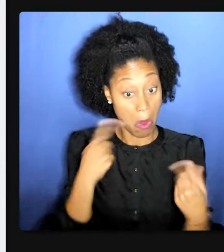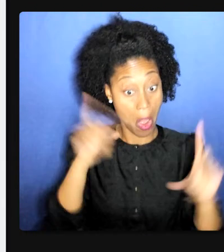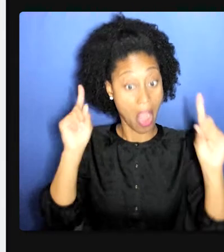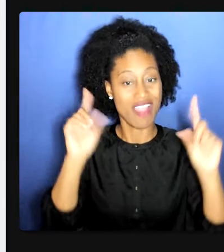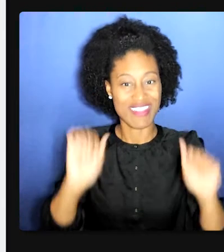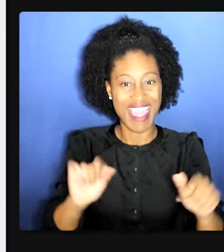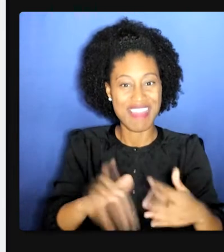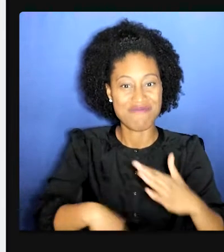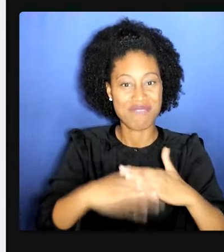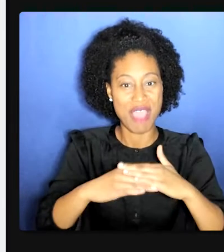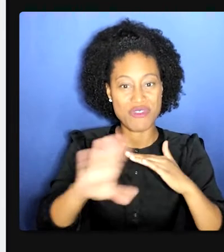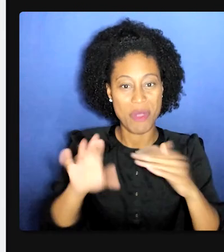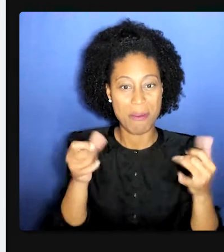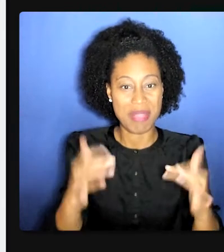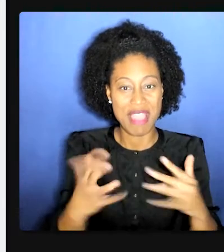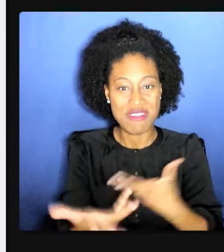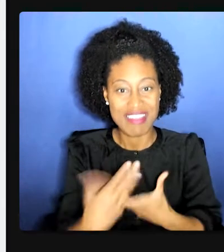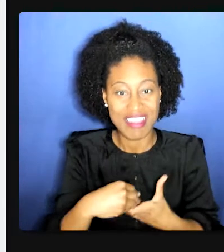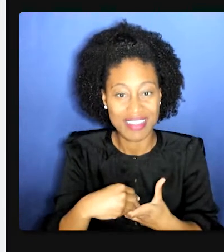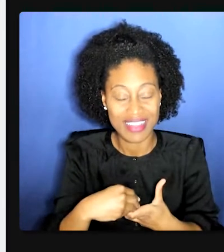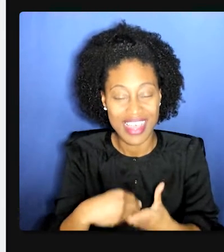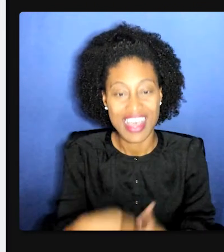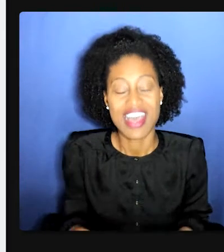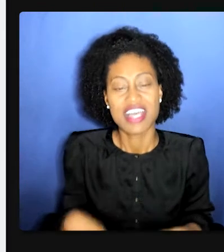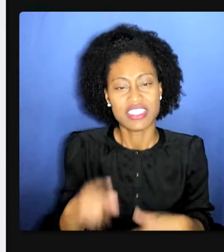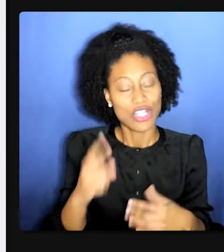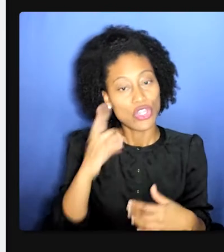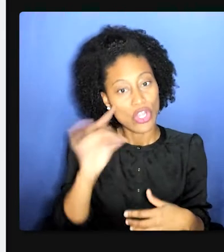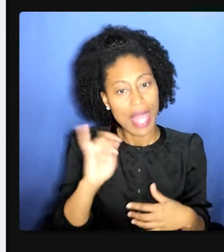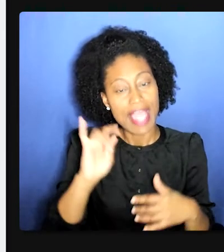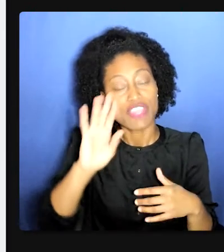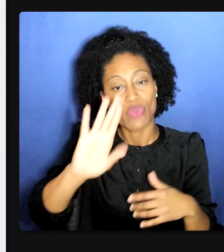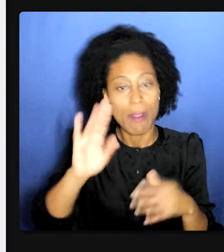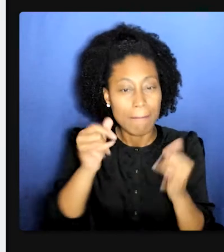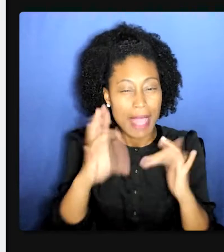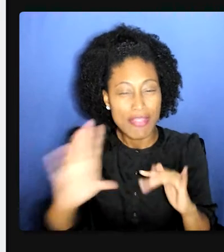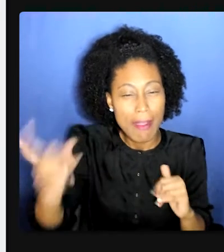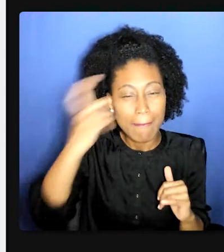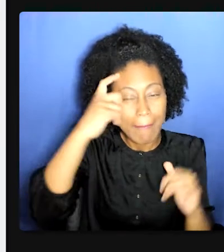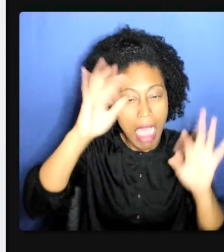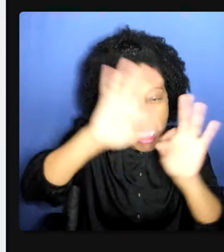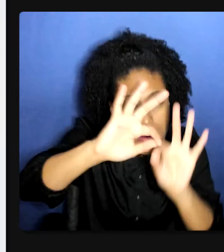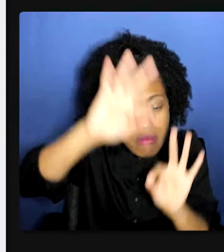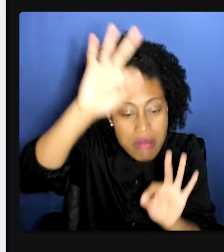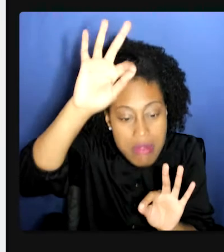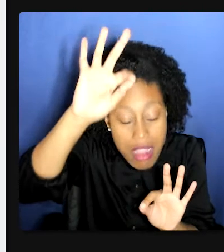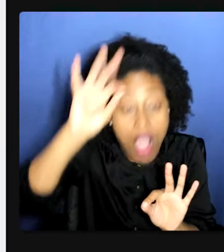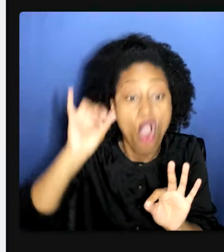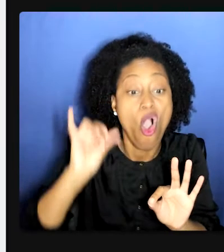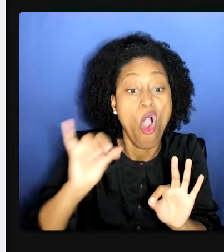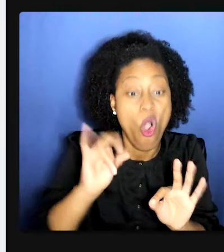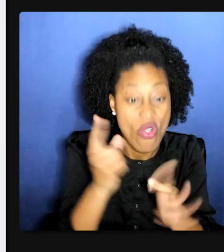to determine the player behavior in a manage and control environment. This helps you to make with decision